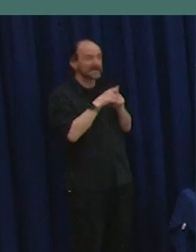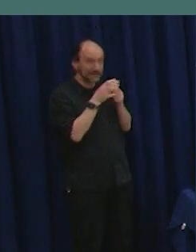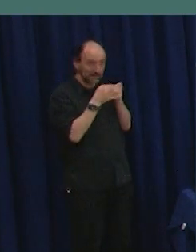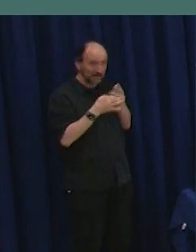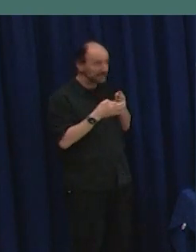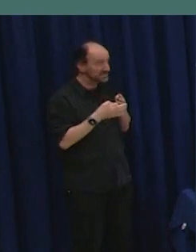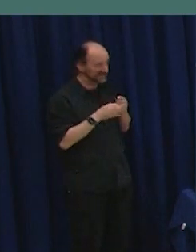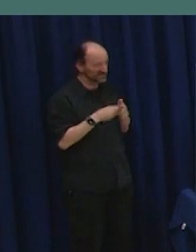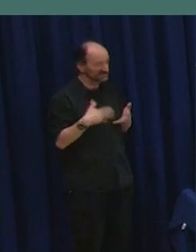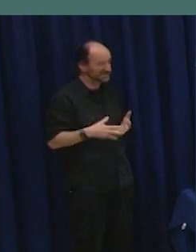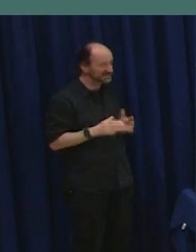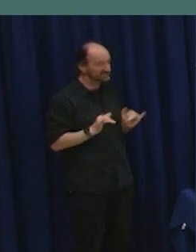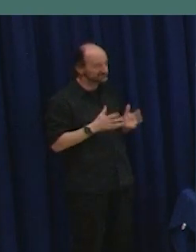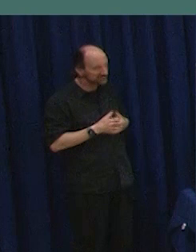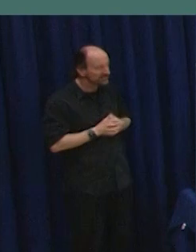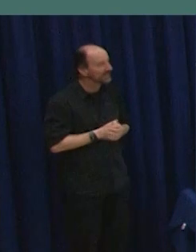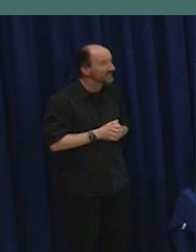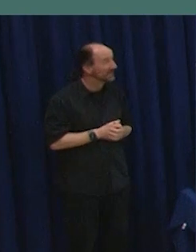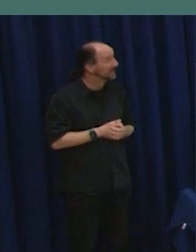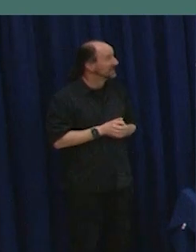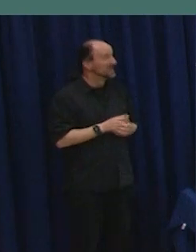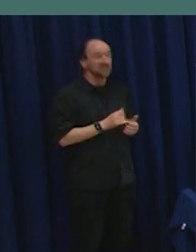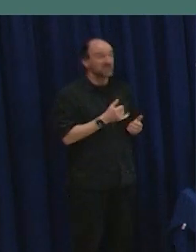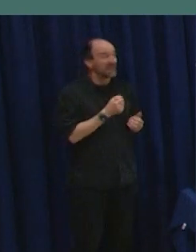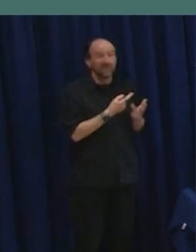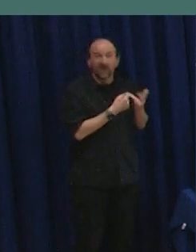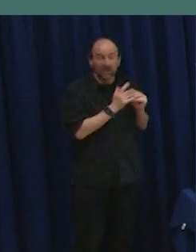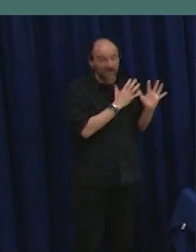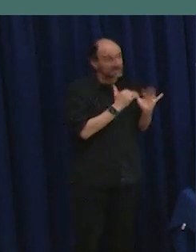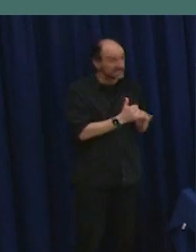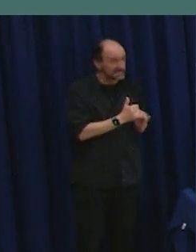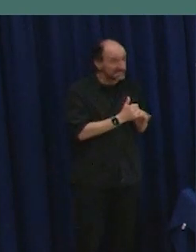pretty expensive, and maybe you do other tests and actually what you're not so much looking at